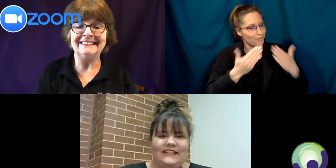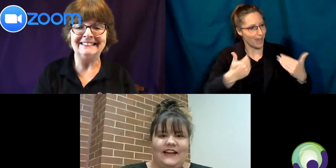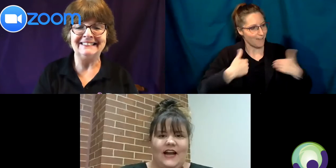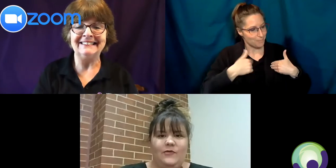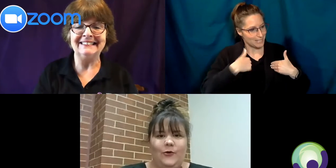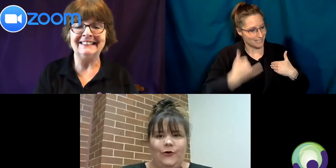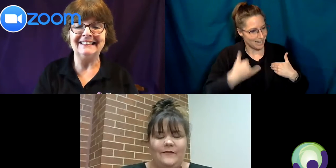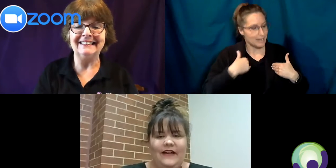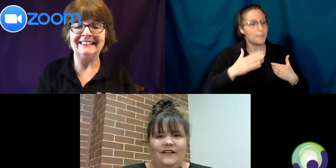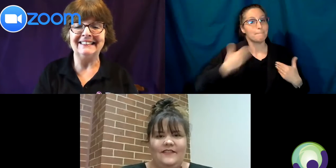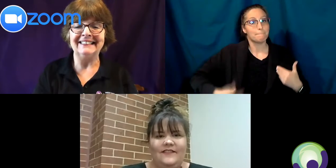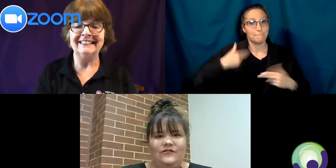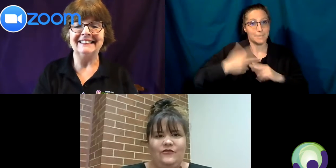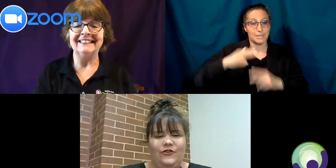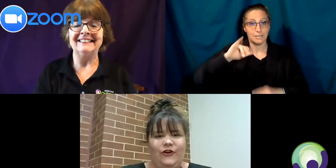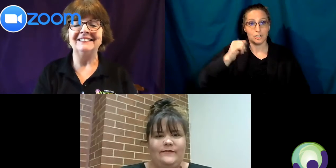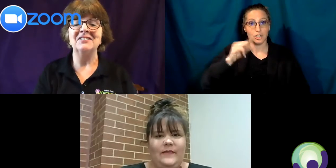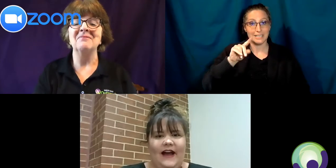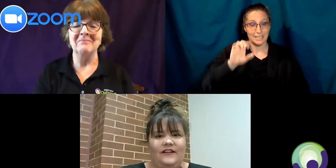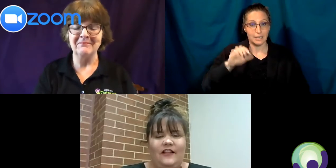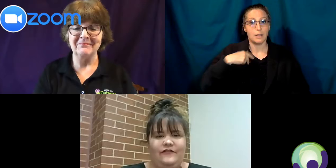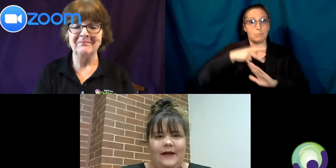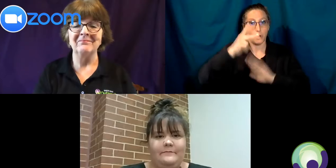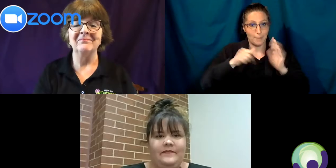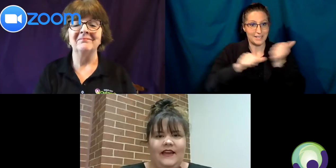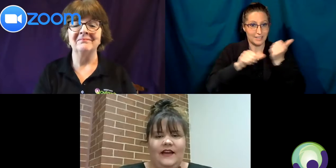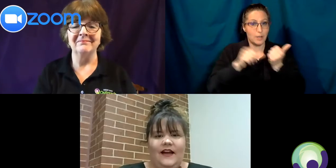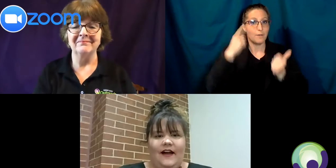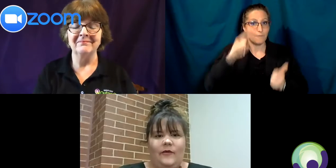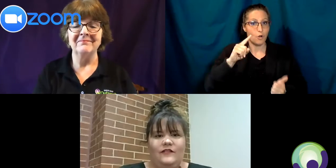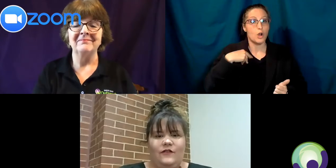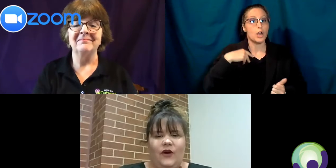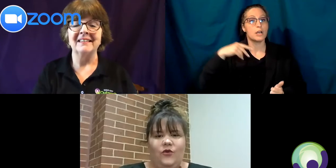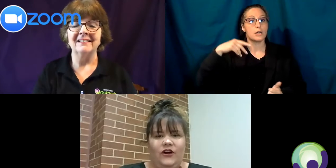and I'm the programming assistant for the Green Bay Packers Hall of Fame. And so I work